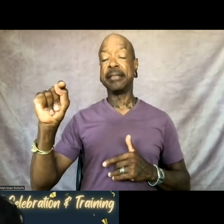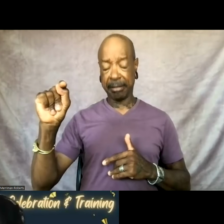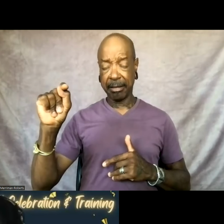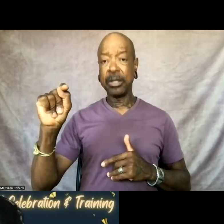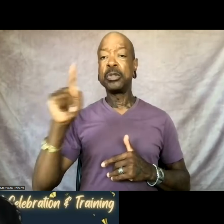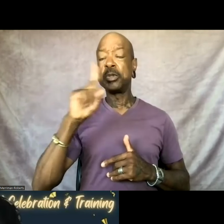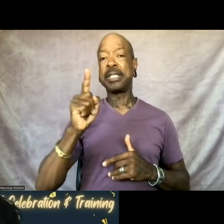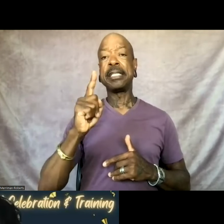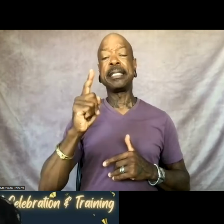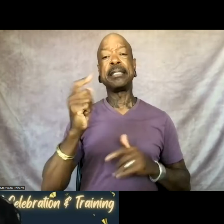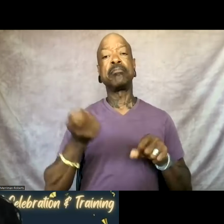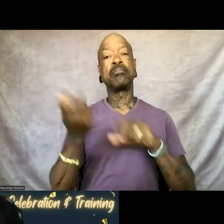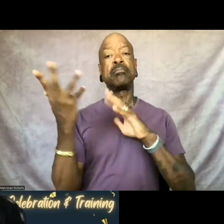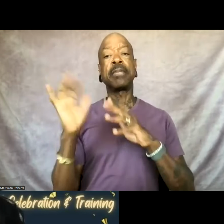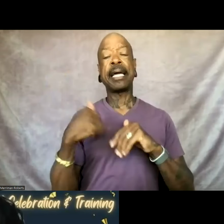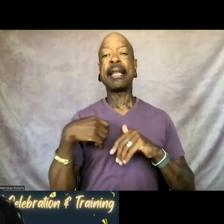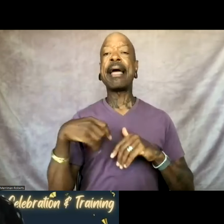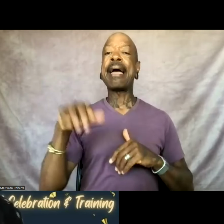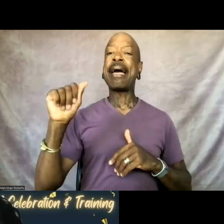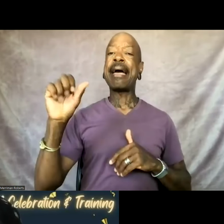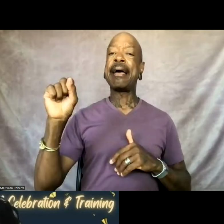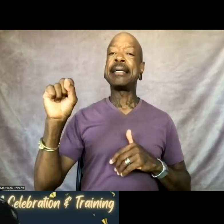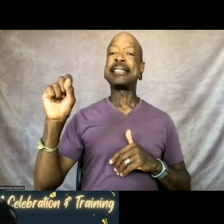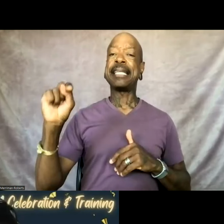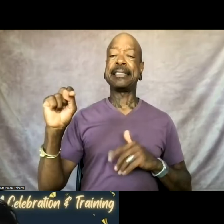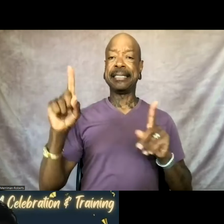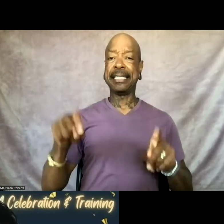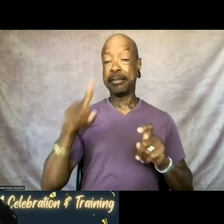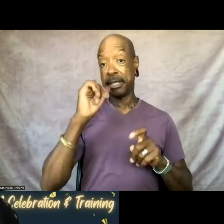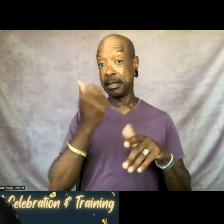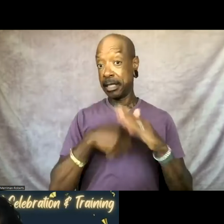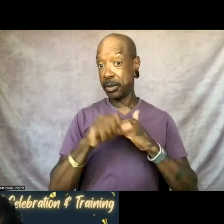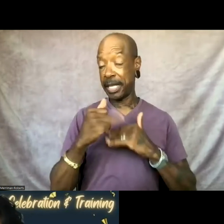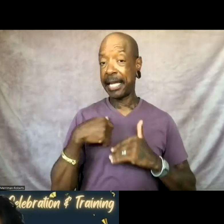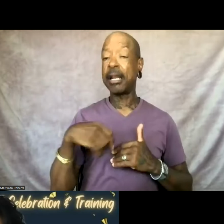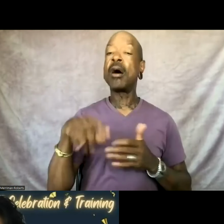especially after the affordable care act came into